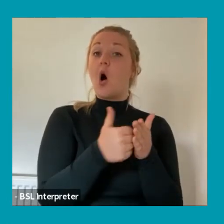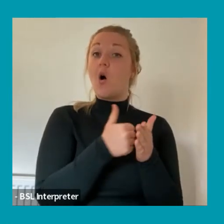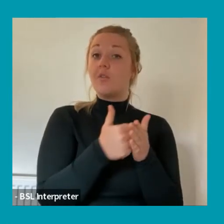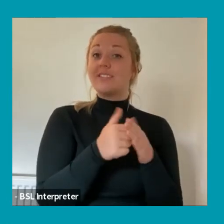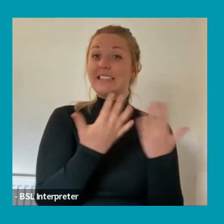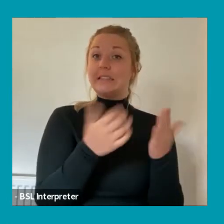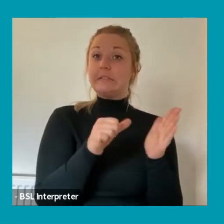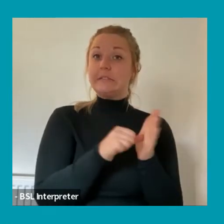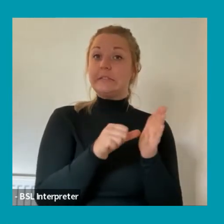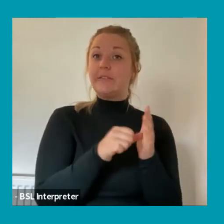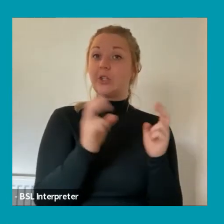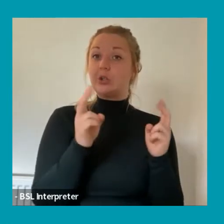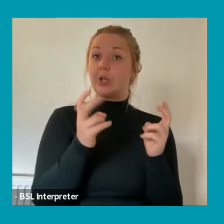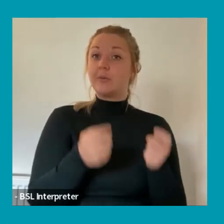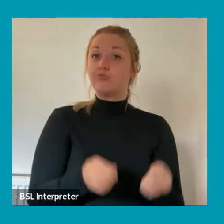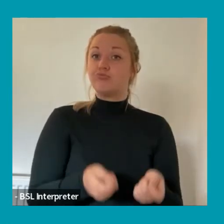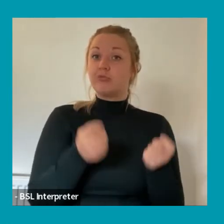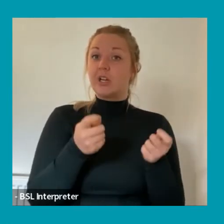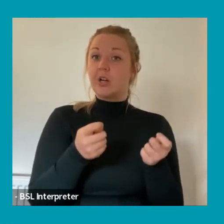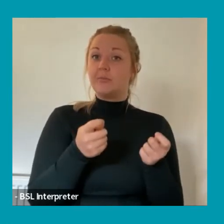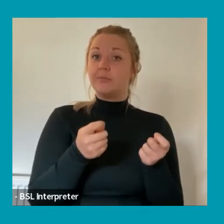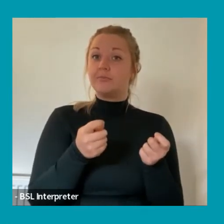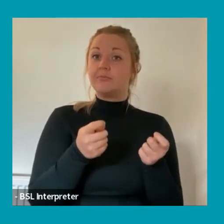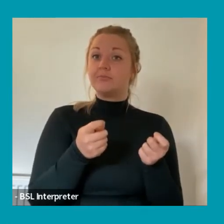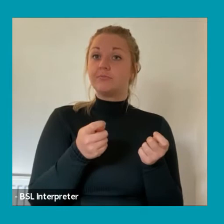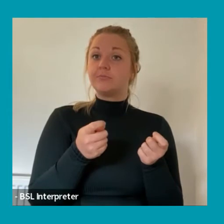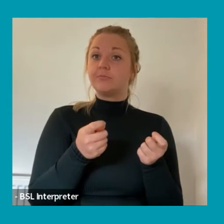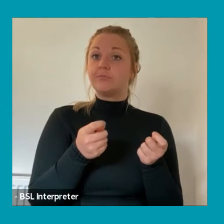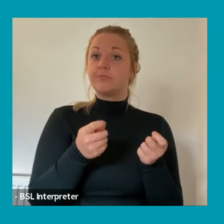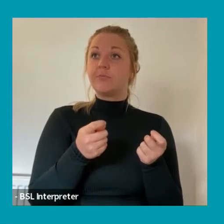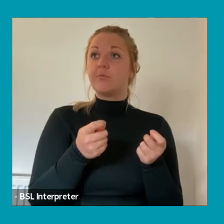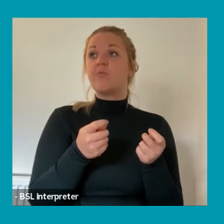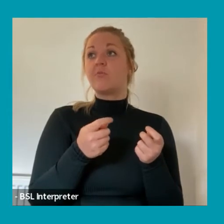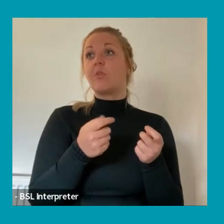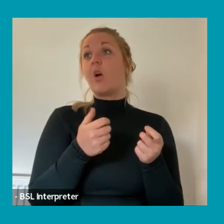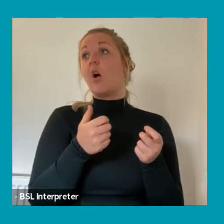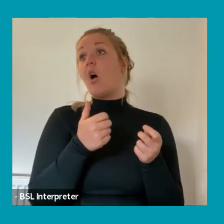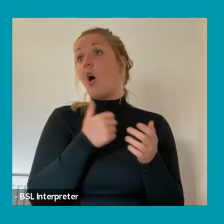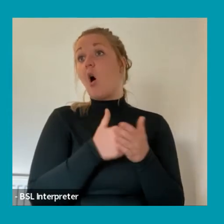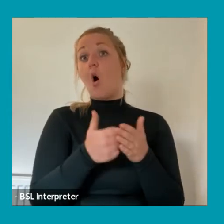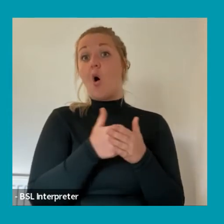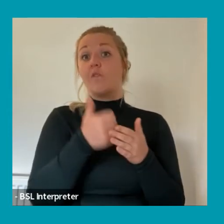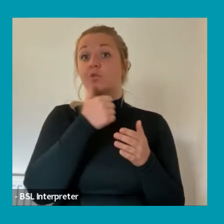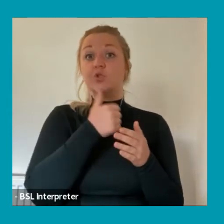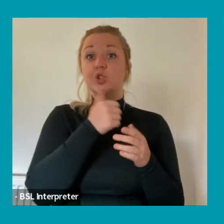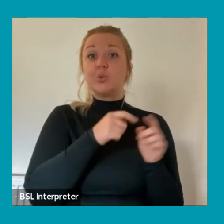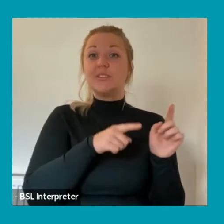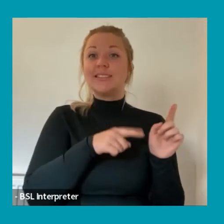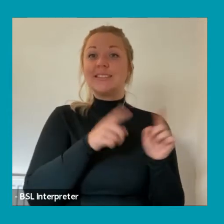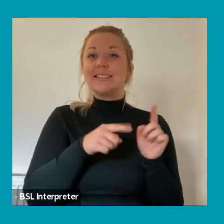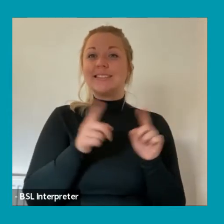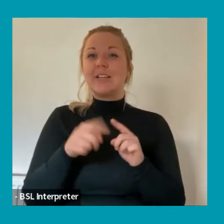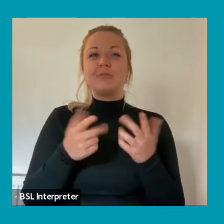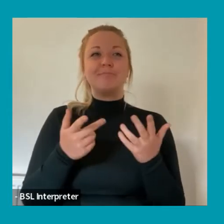I often use something like Menti or Slido where people can contribute something anonymously.